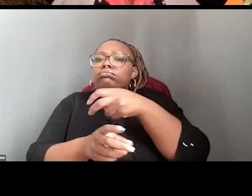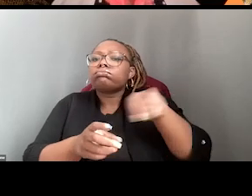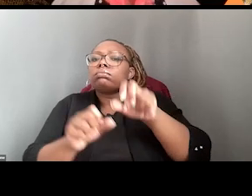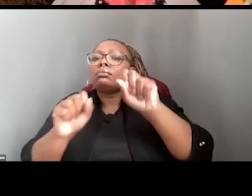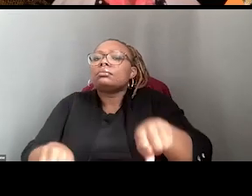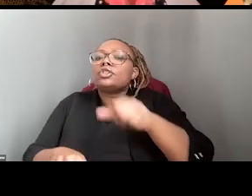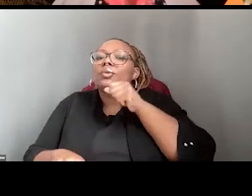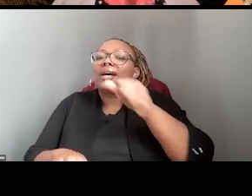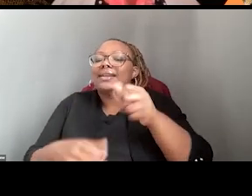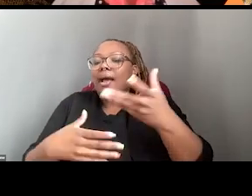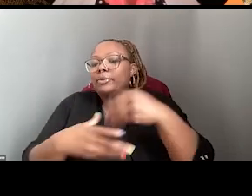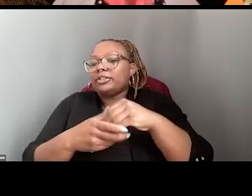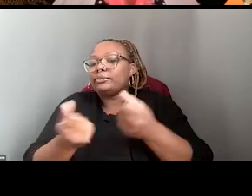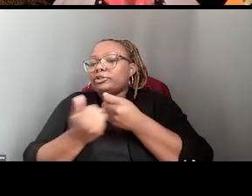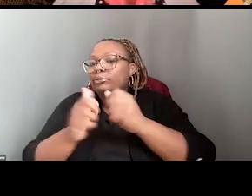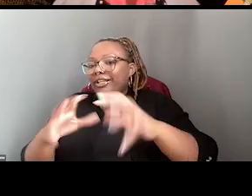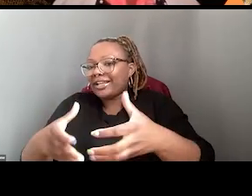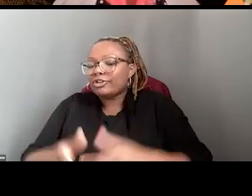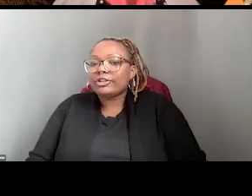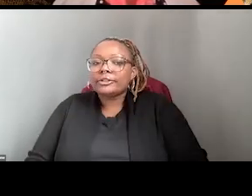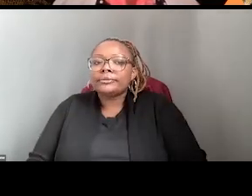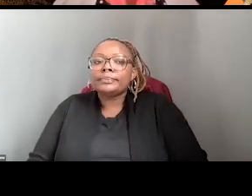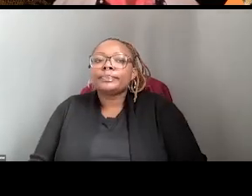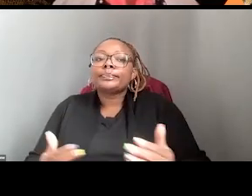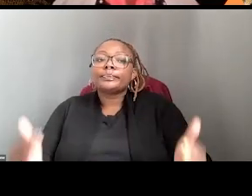And as discussed earlier, the subawardee on transfer on part of an NSF award,